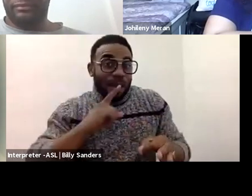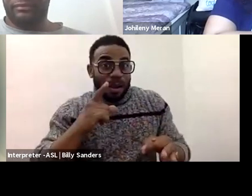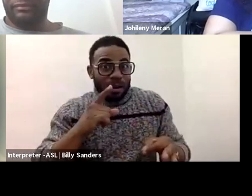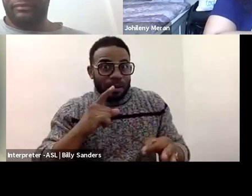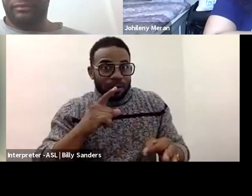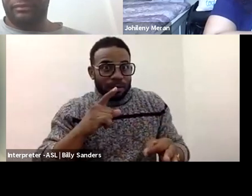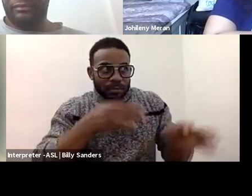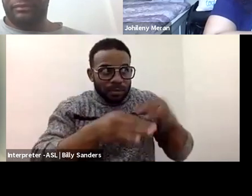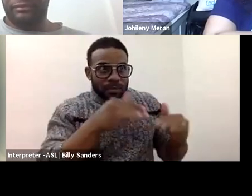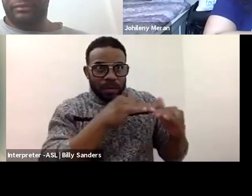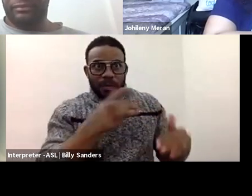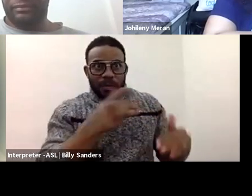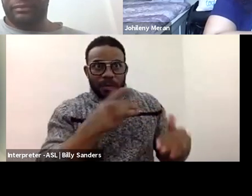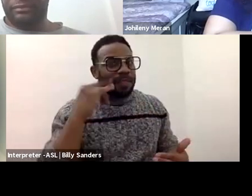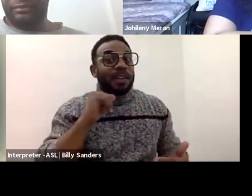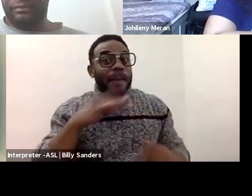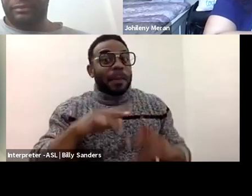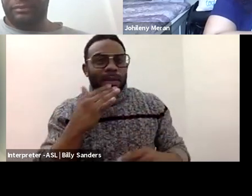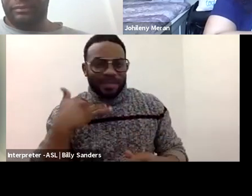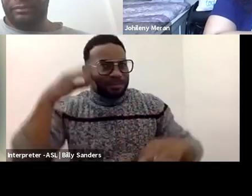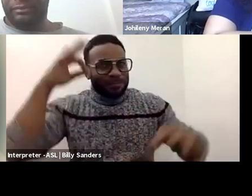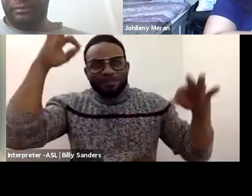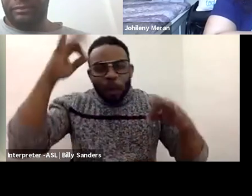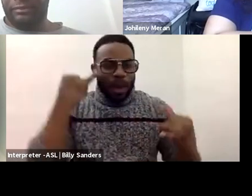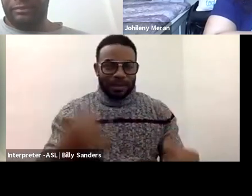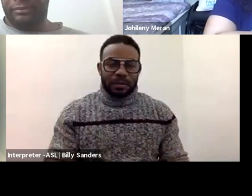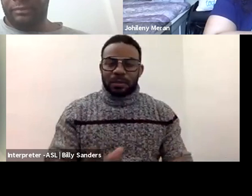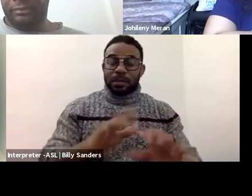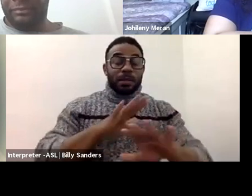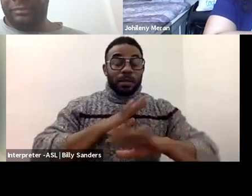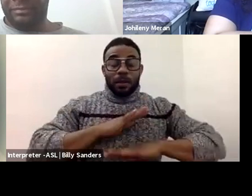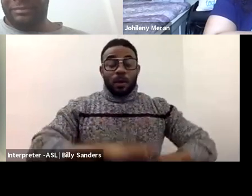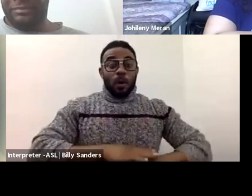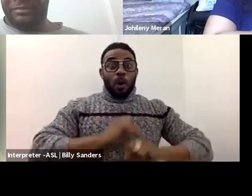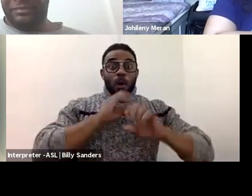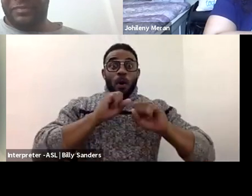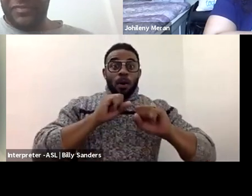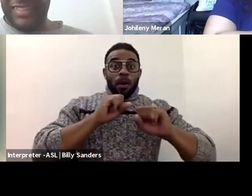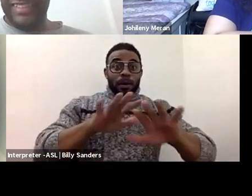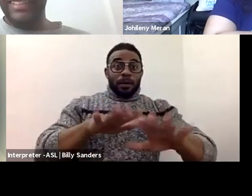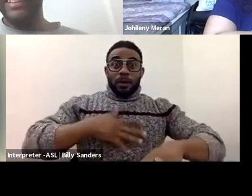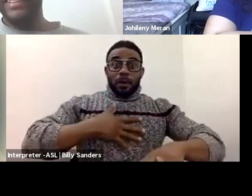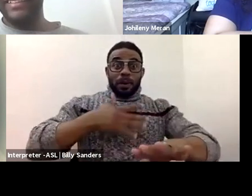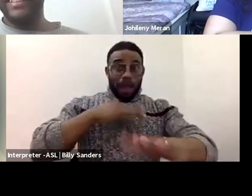people of color. Okay. Take a breath. How are we doing as a